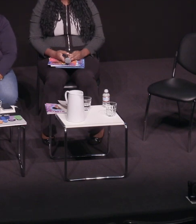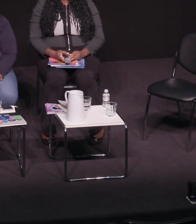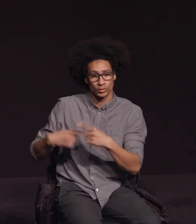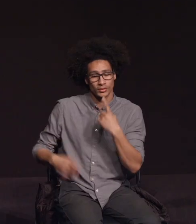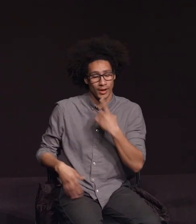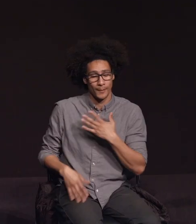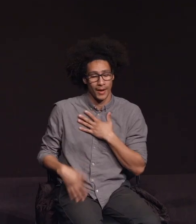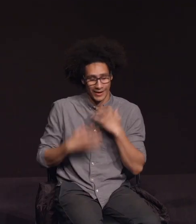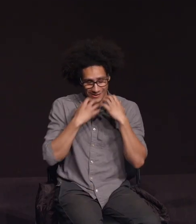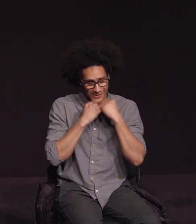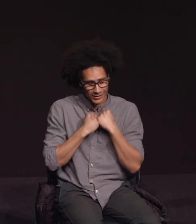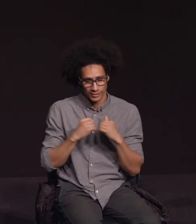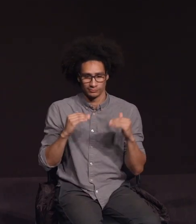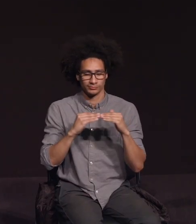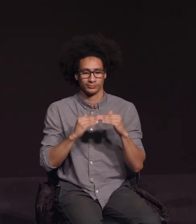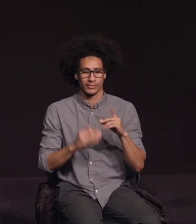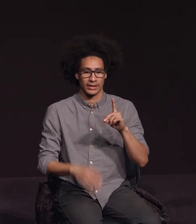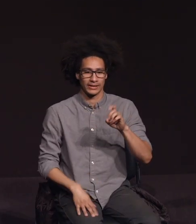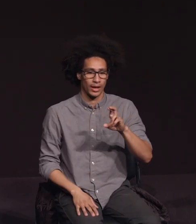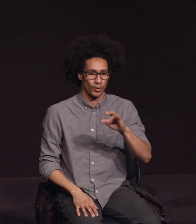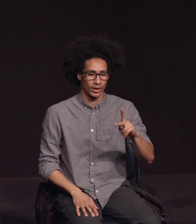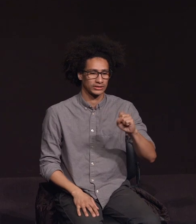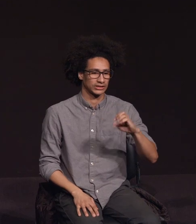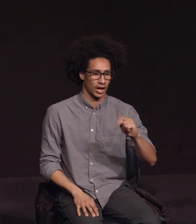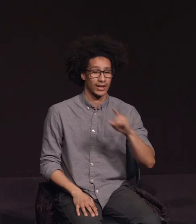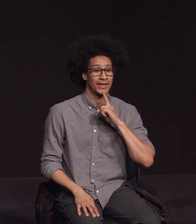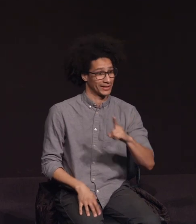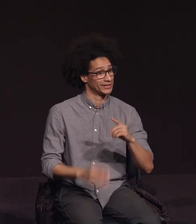friend Dr. Darieck Scott is teaching a course on Black